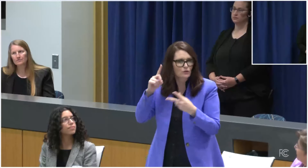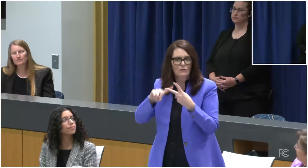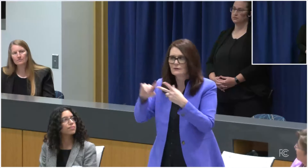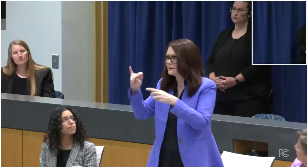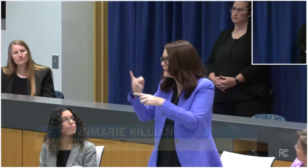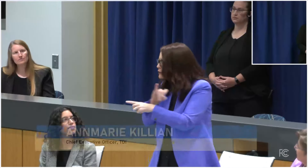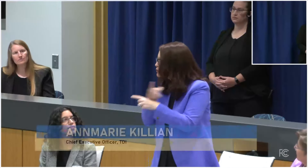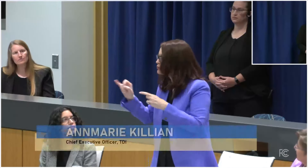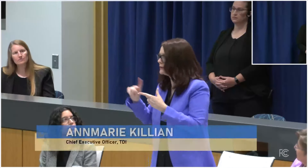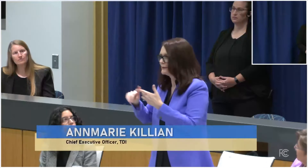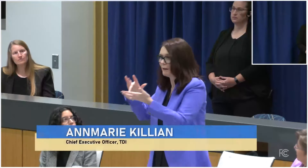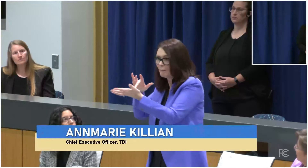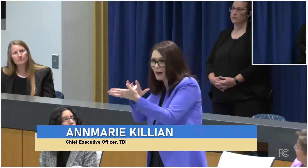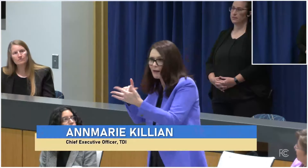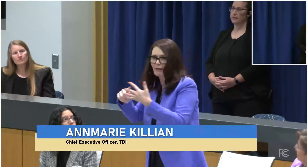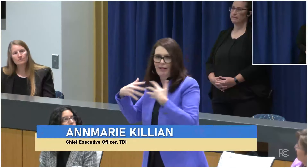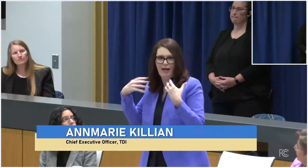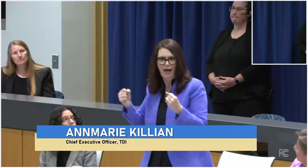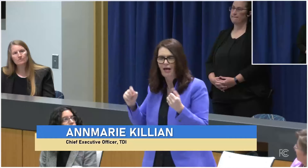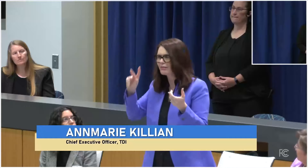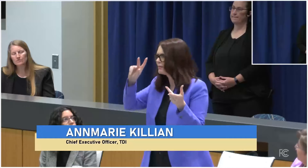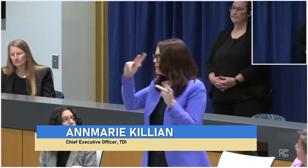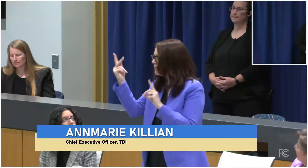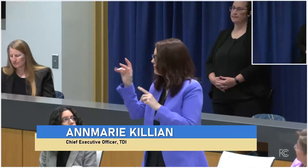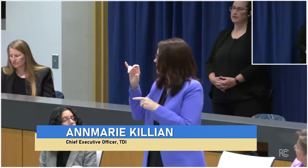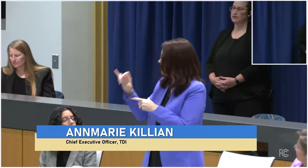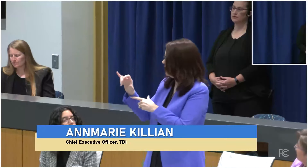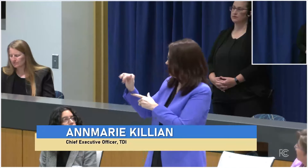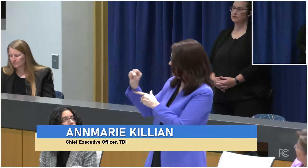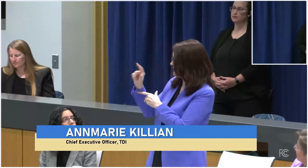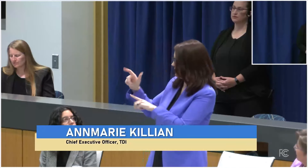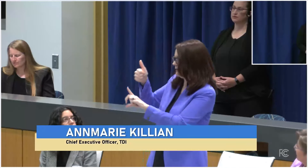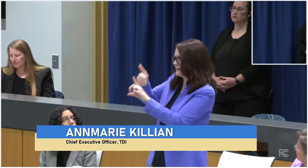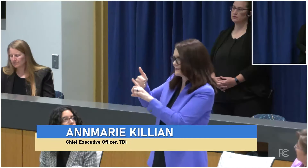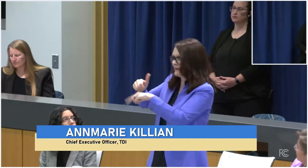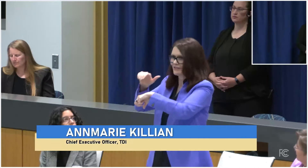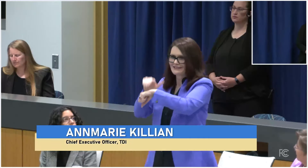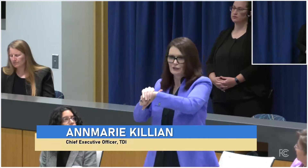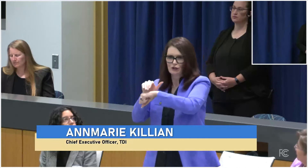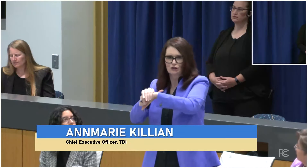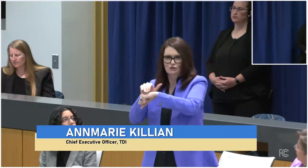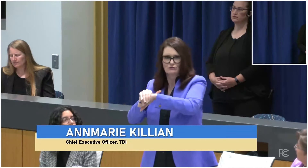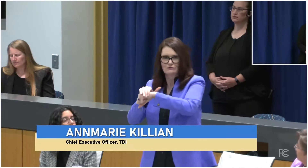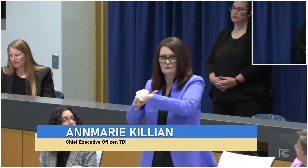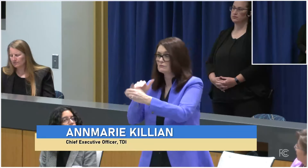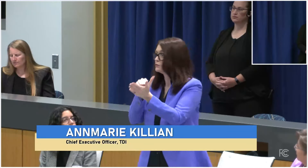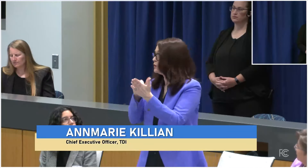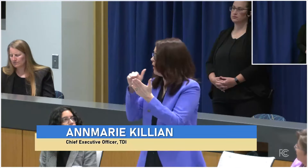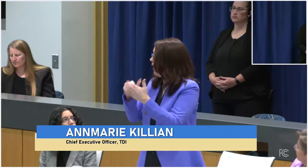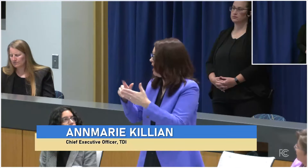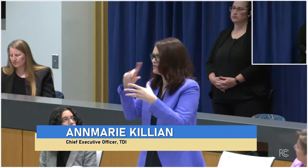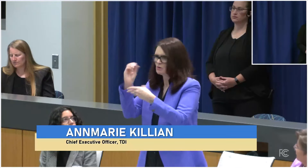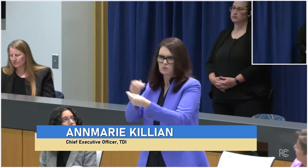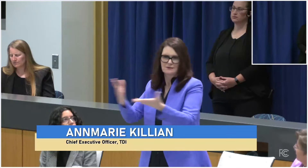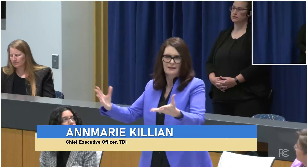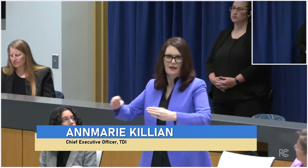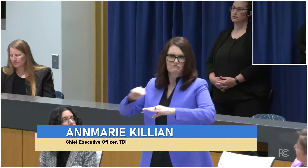AND WE REPRESENT THOSE INDIVIDUALS AS A PART OF THE COMMUNITY THAT USE AMERICAN SIGN LANGUAGE TO COMMUNICATE. AND OFTEN THERE'S